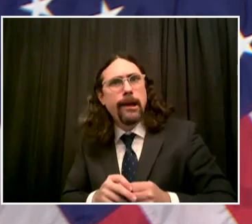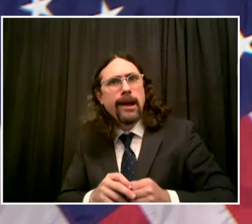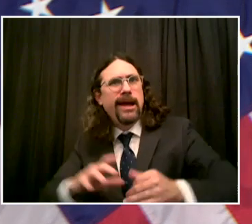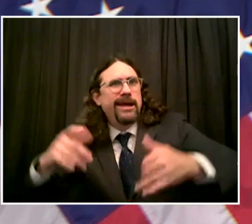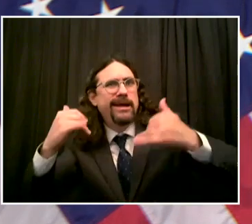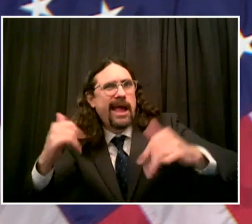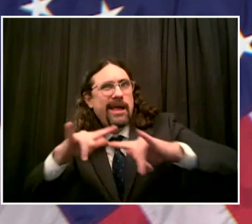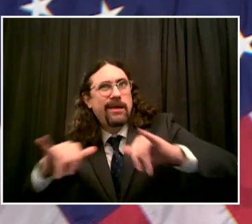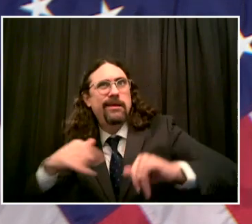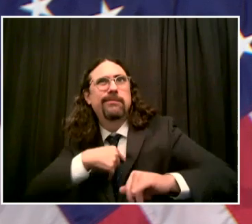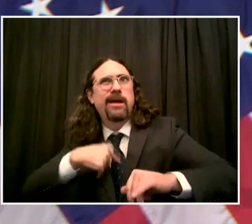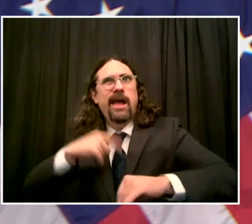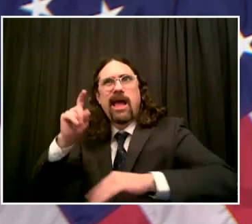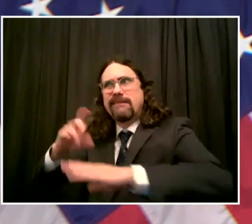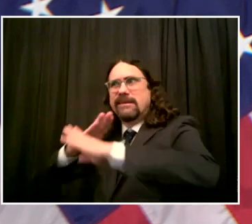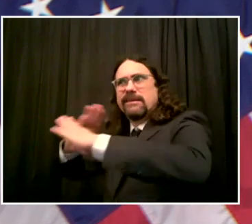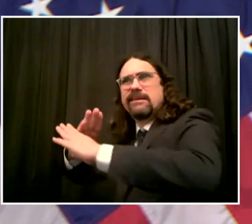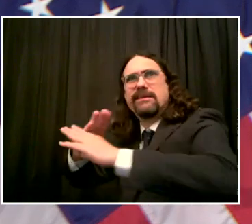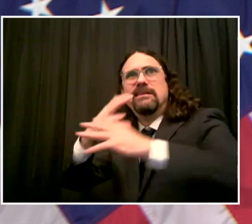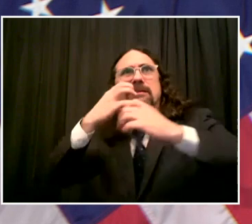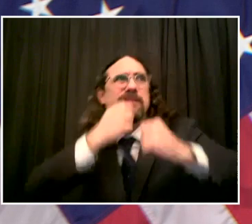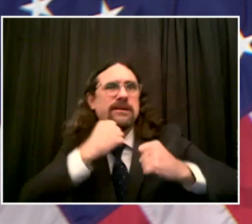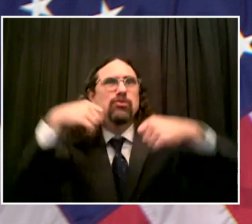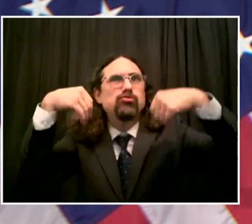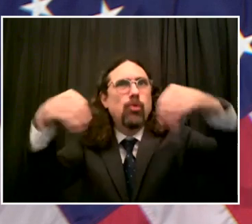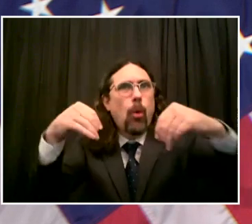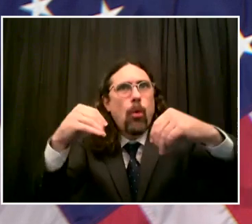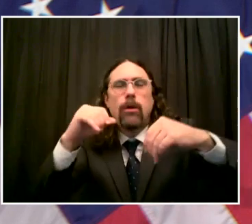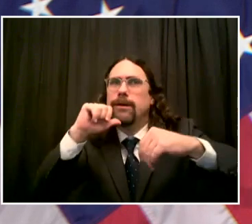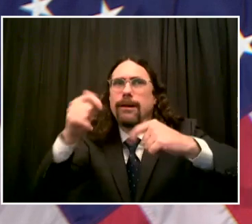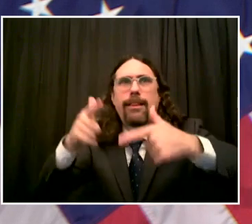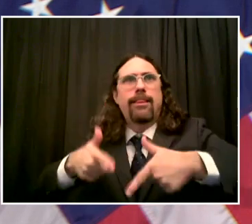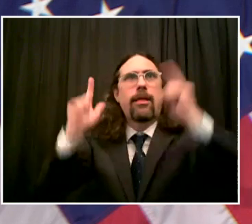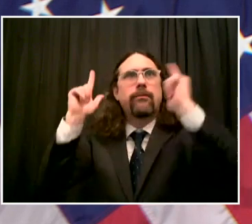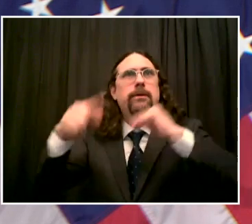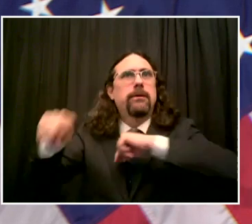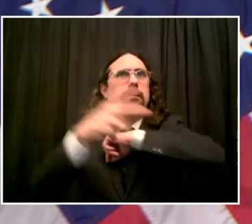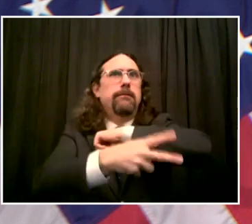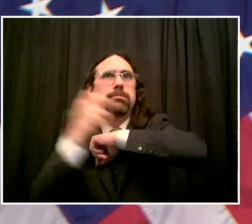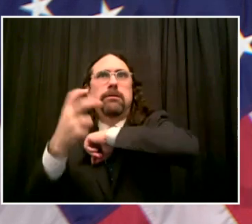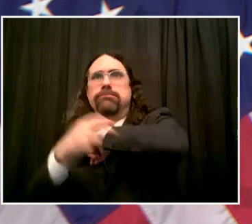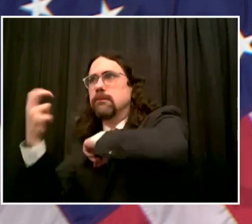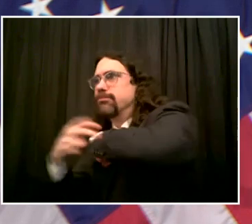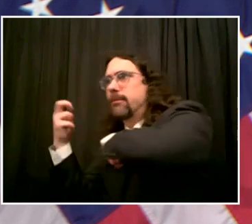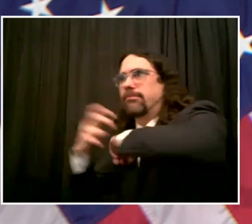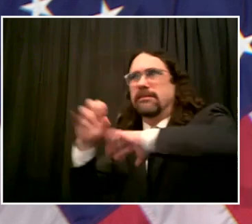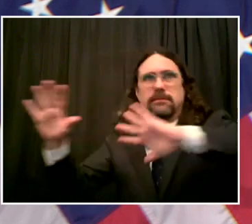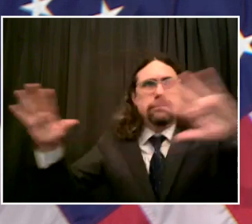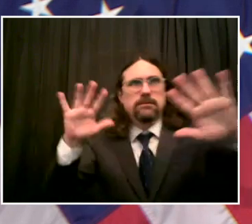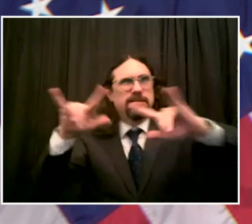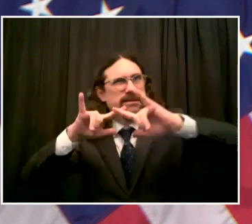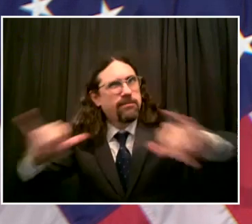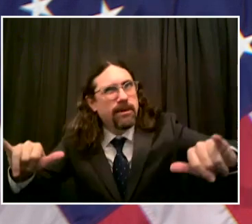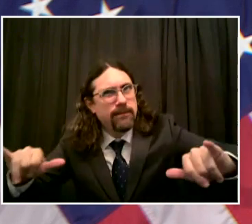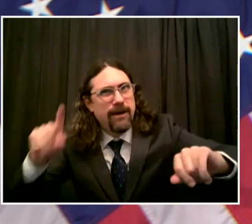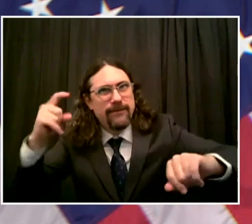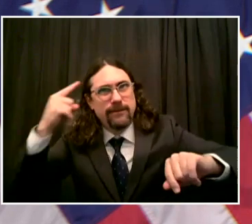I SAW POLE ICOFFICERS MAKING NUMOUERS REARSTS.